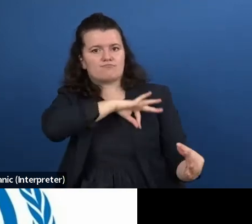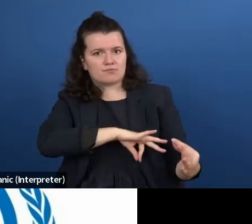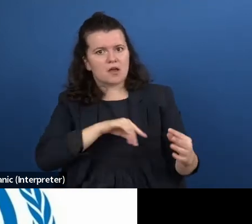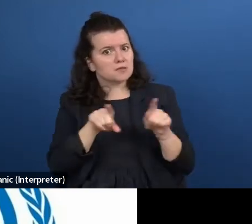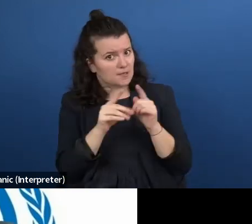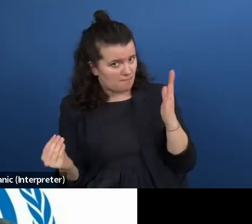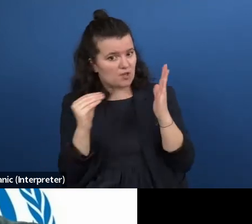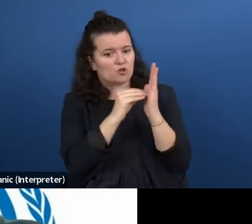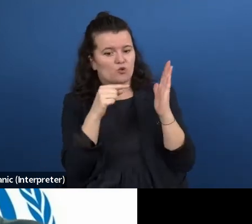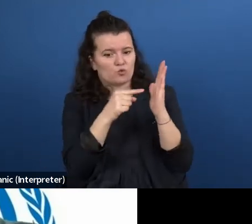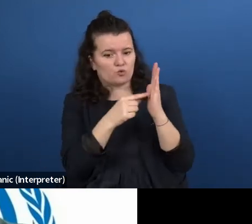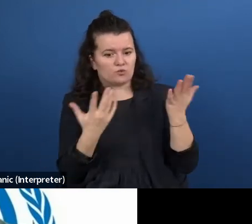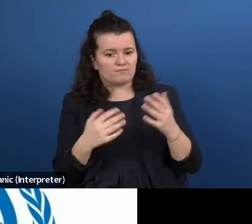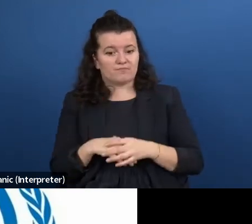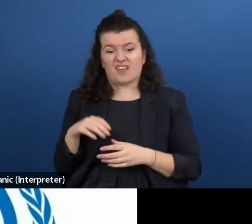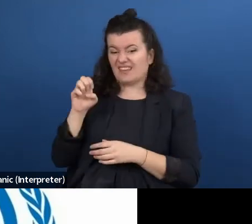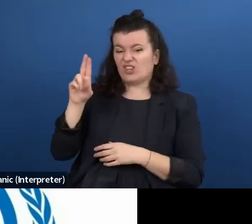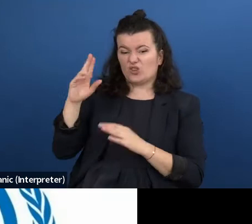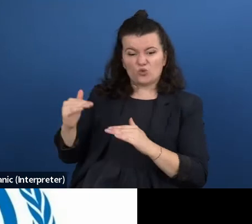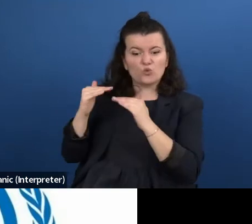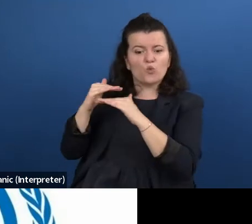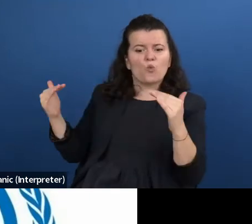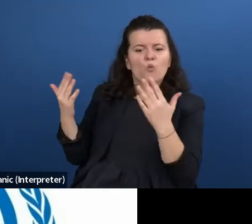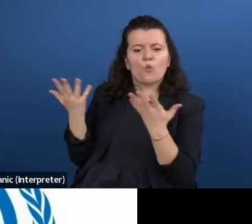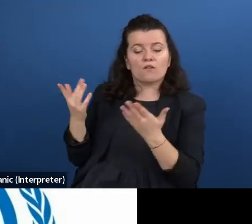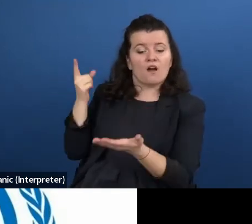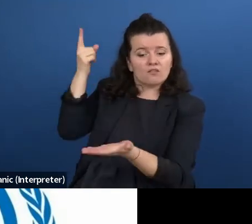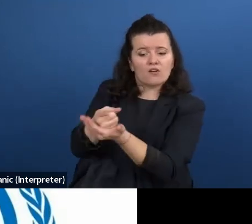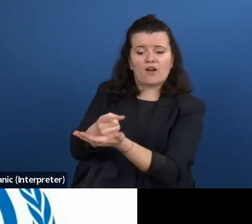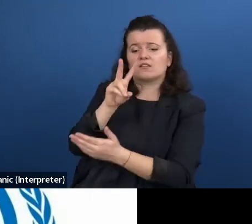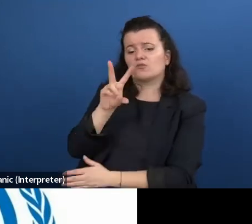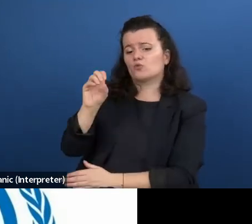And the EU antitrafficking directive includes specifically